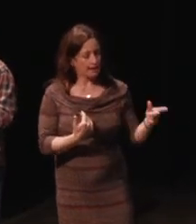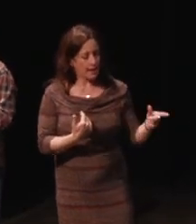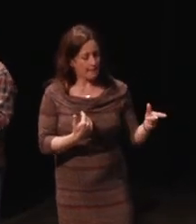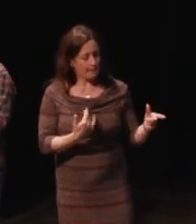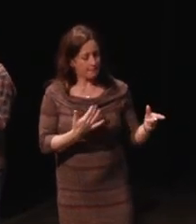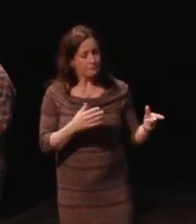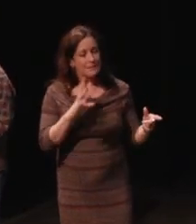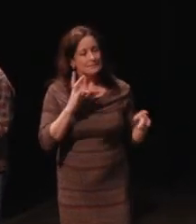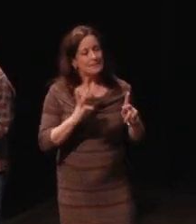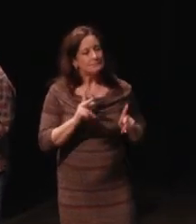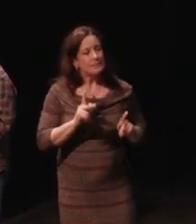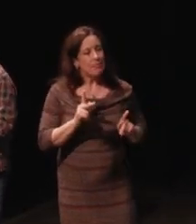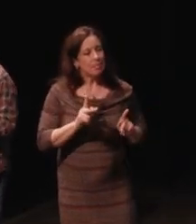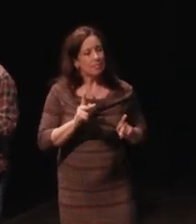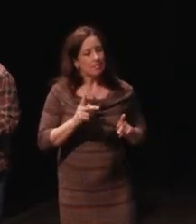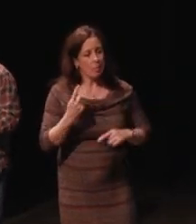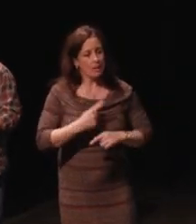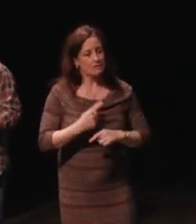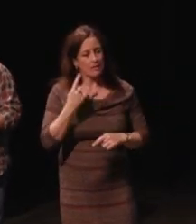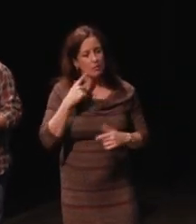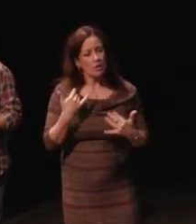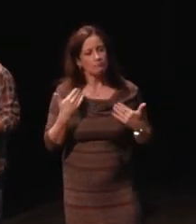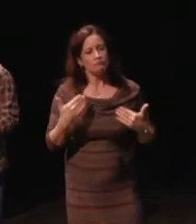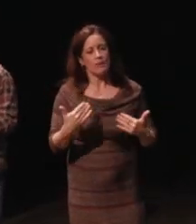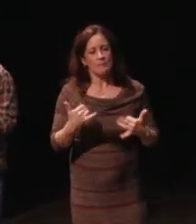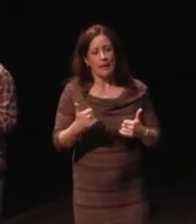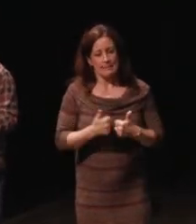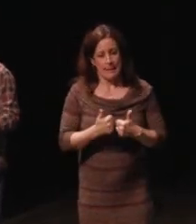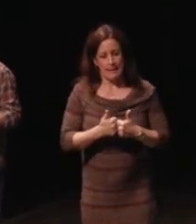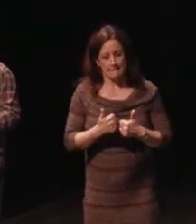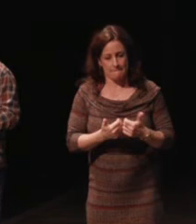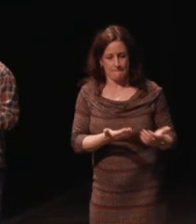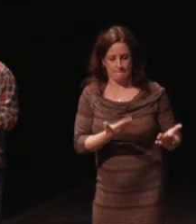six people on one day to play the game and give us feedback,